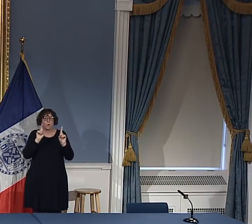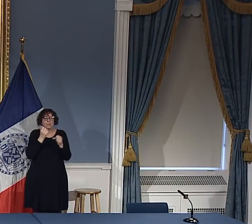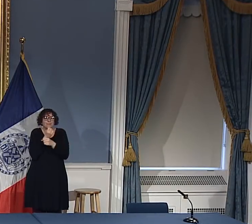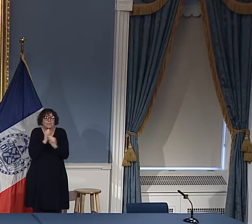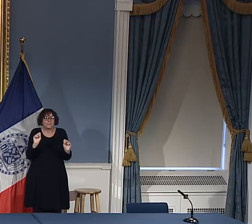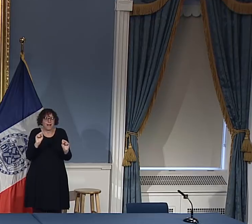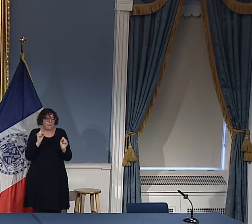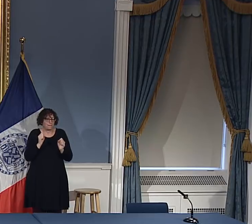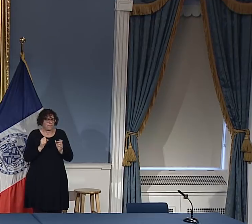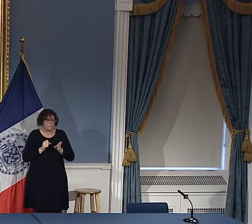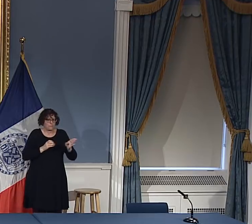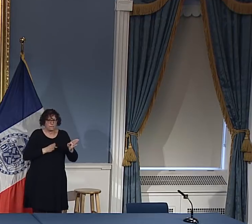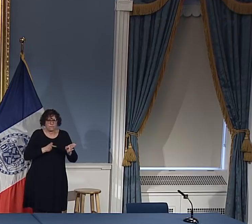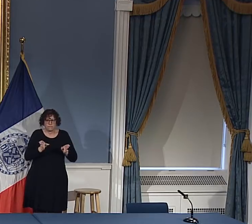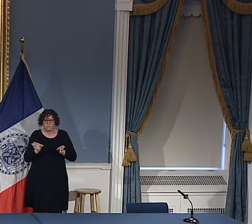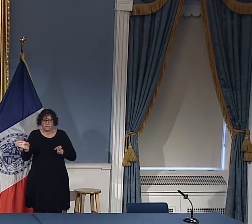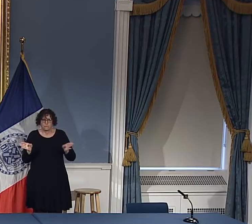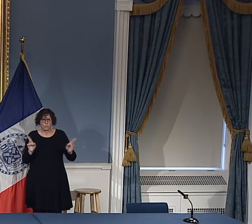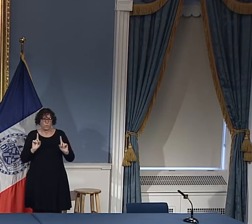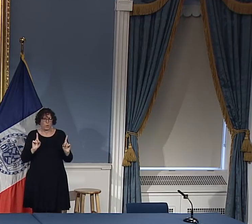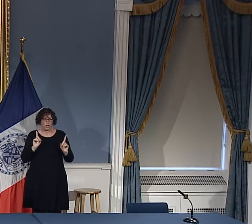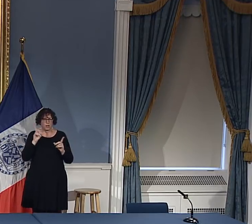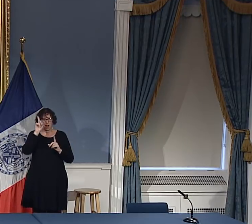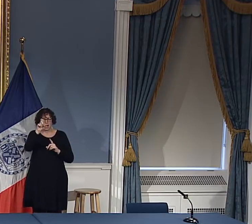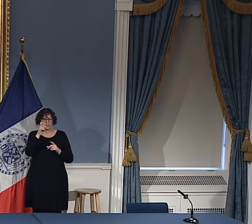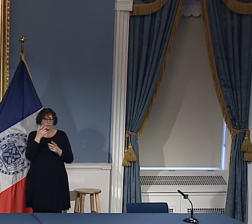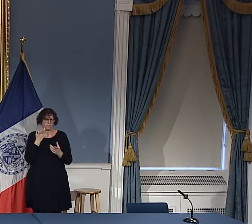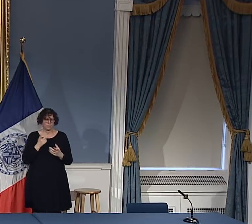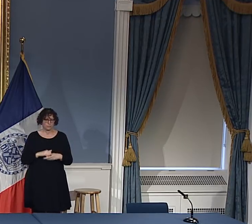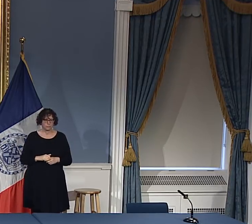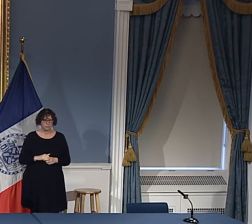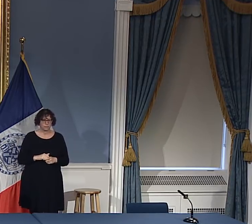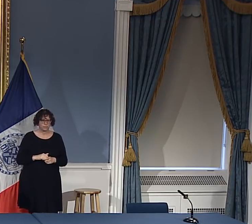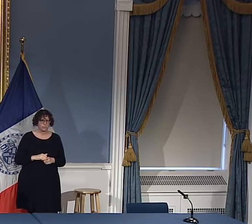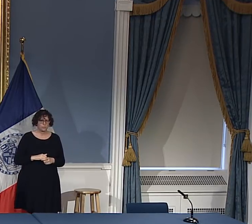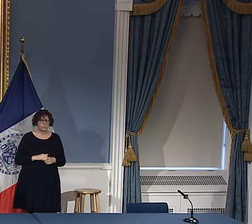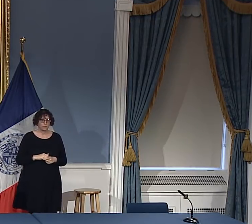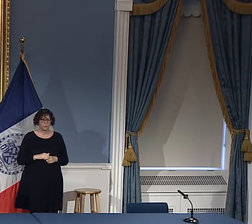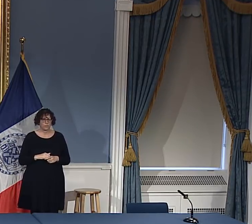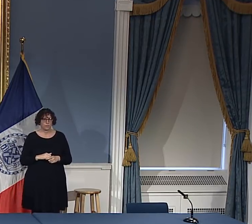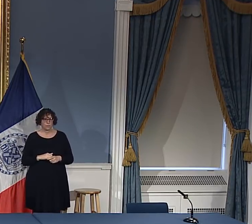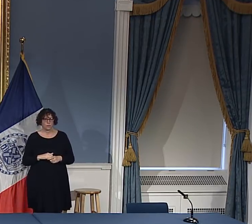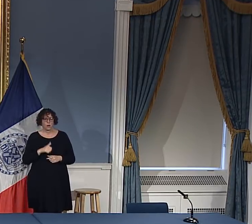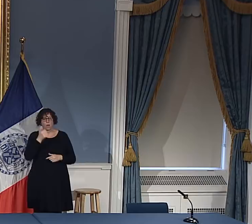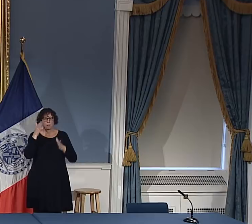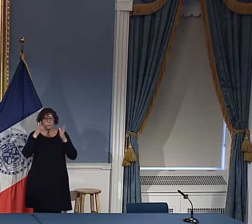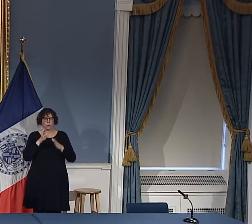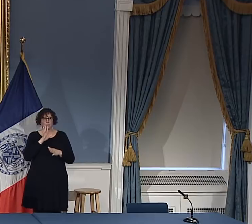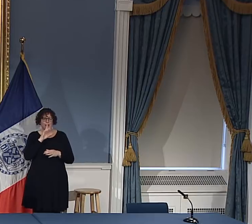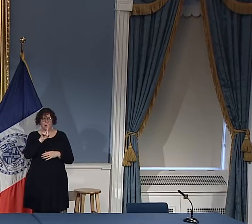THANK YOU. WHO IS NEXT?